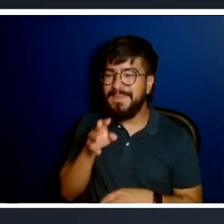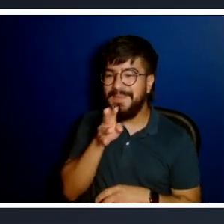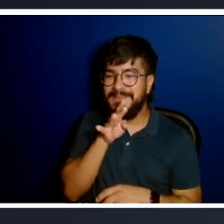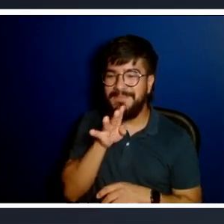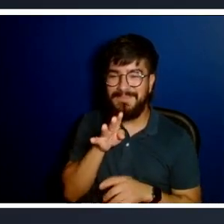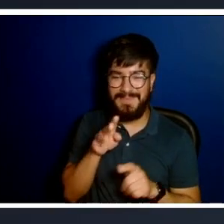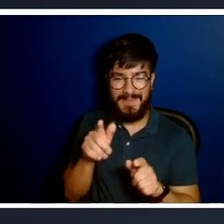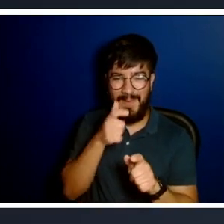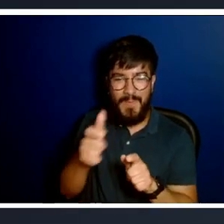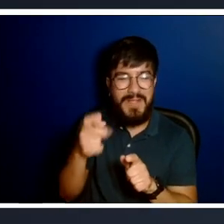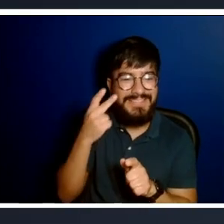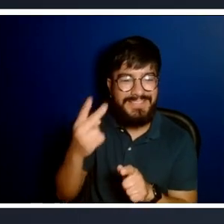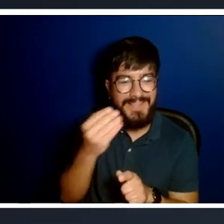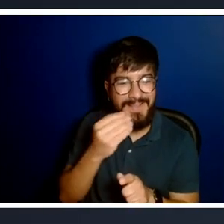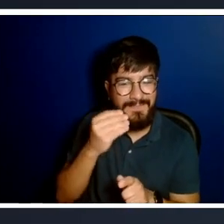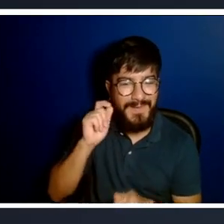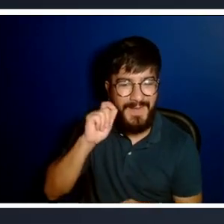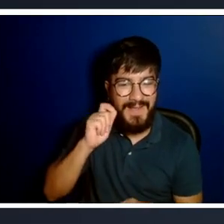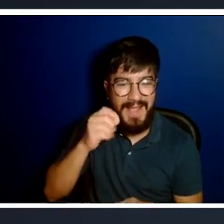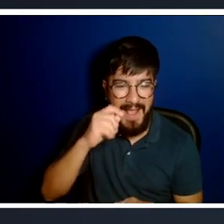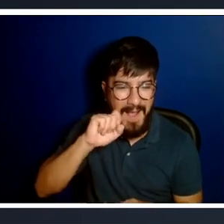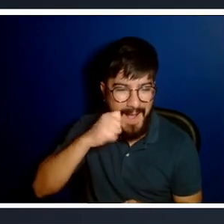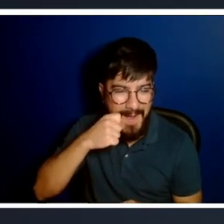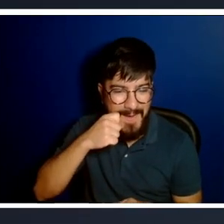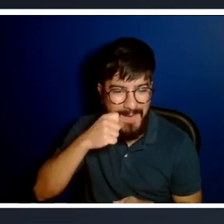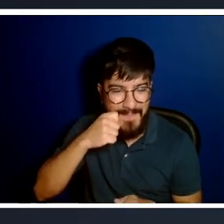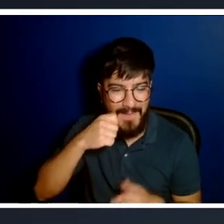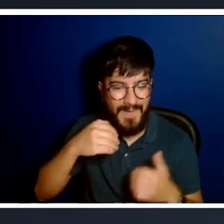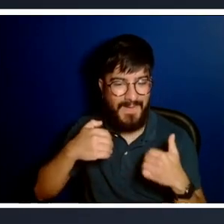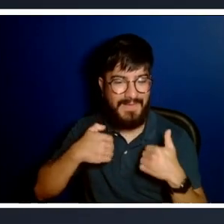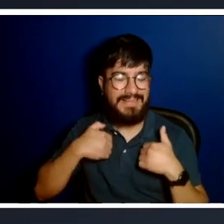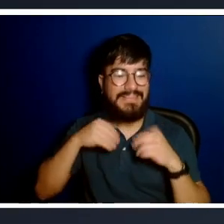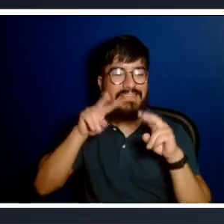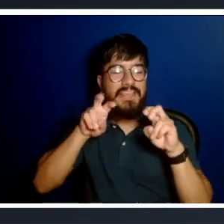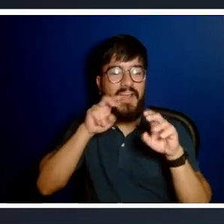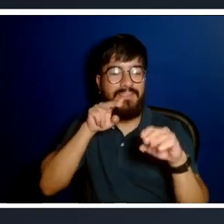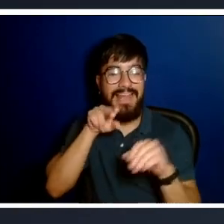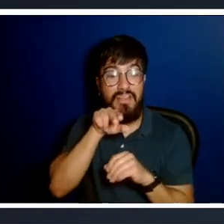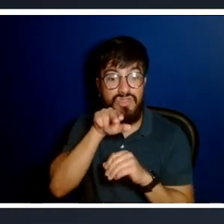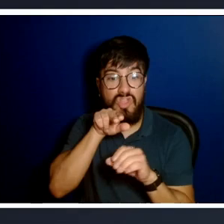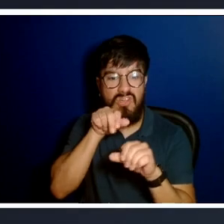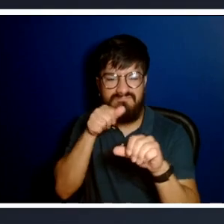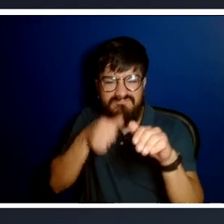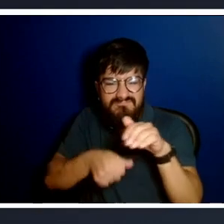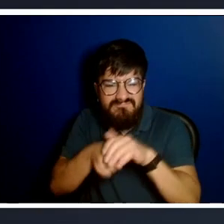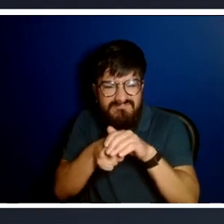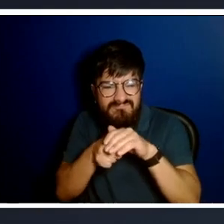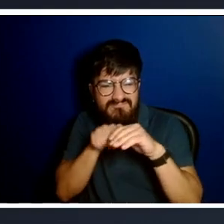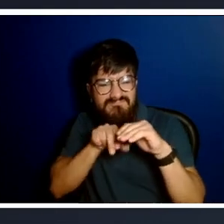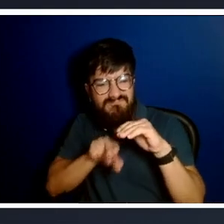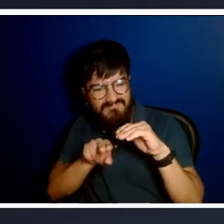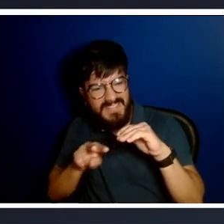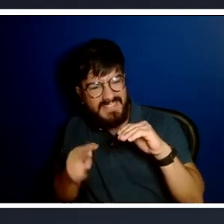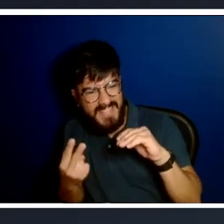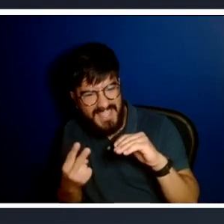has a pseudo thumb so that pseudo thumb is also what giant pandas have. They're again not related,